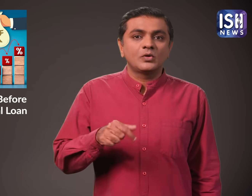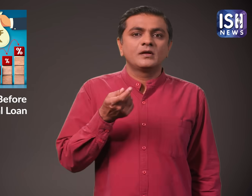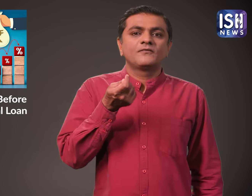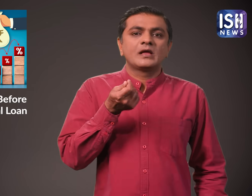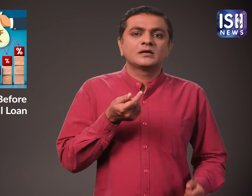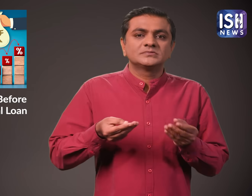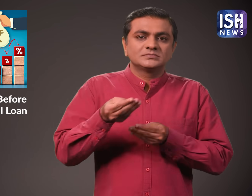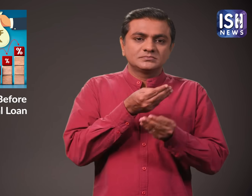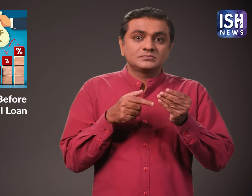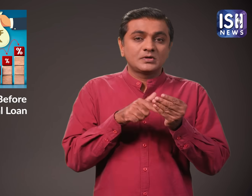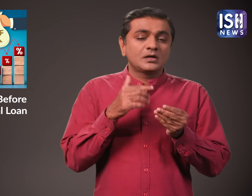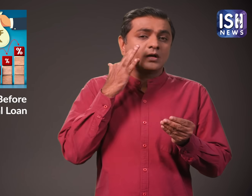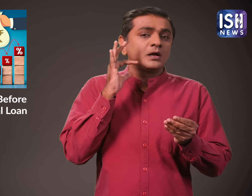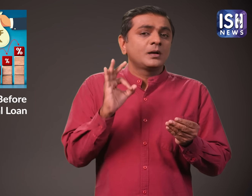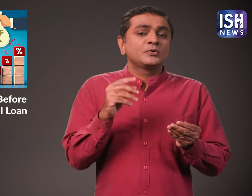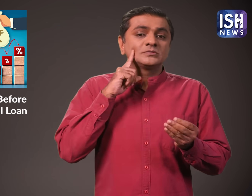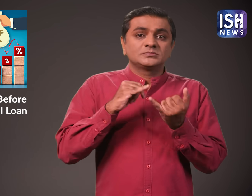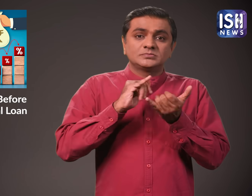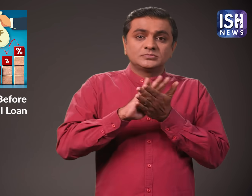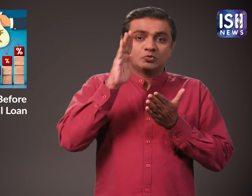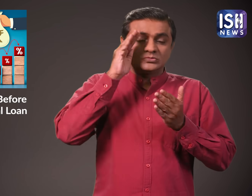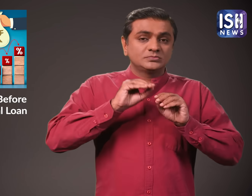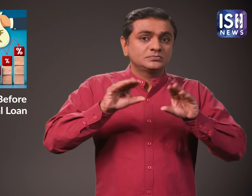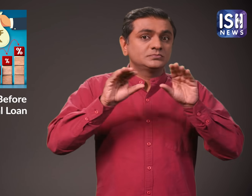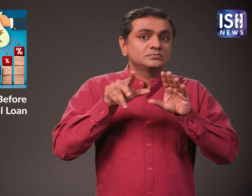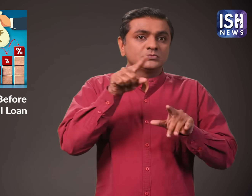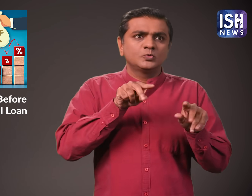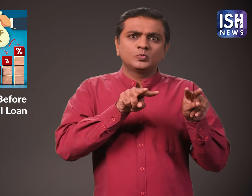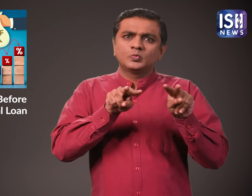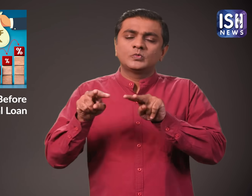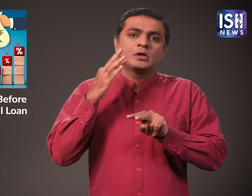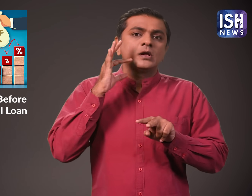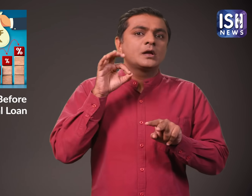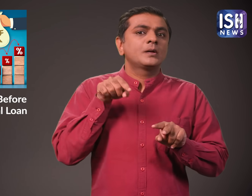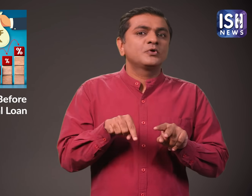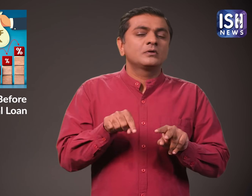ISH News brings you an important finance alert.